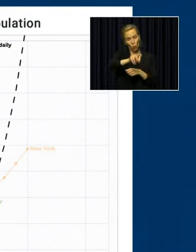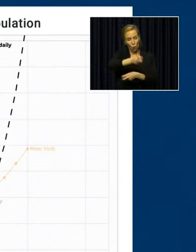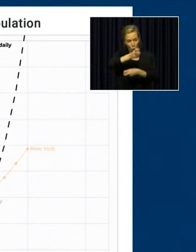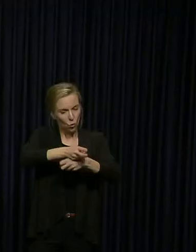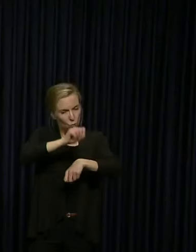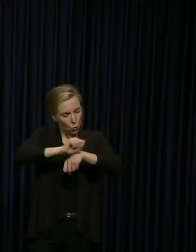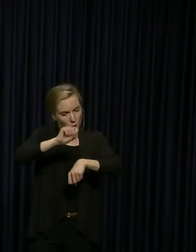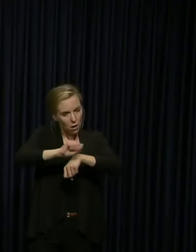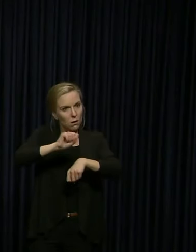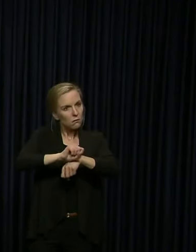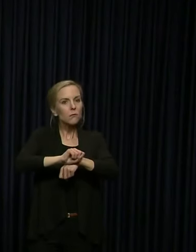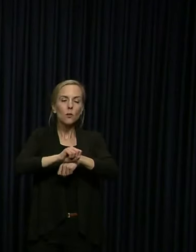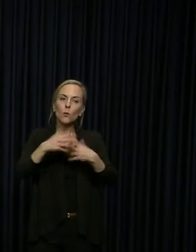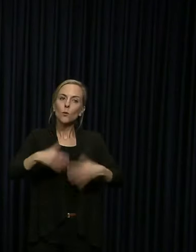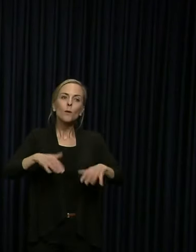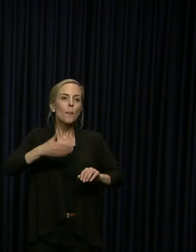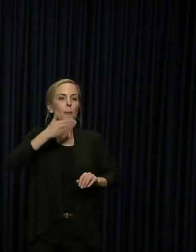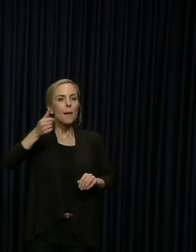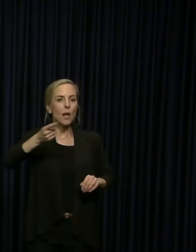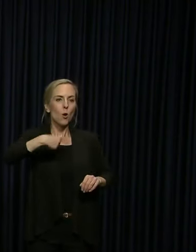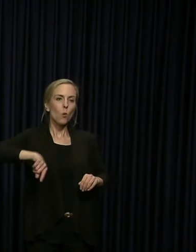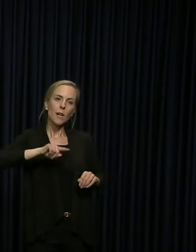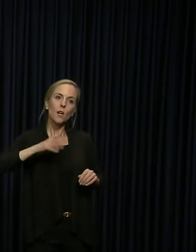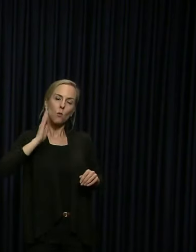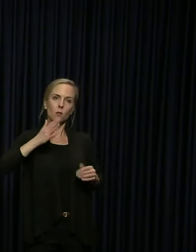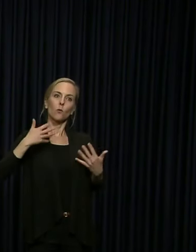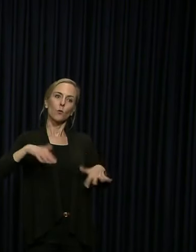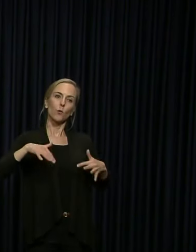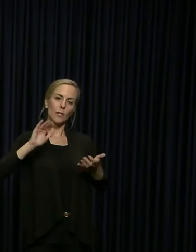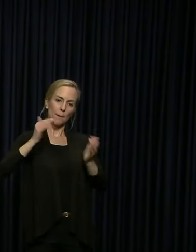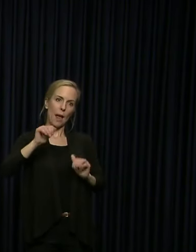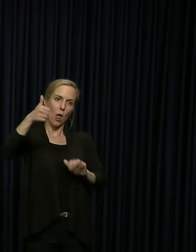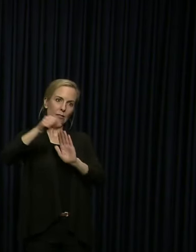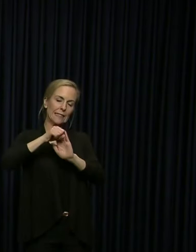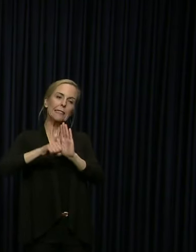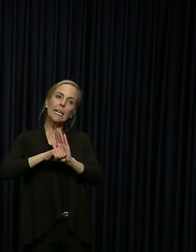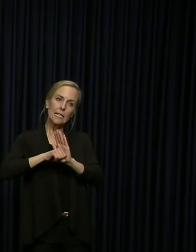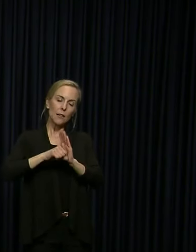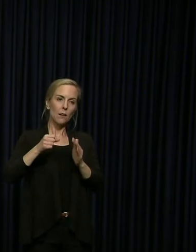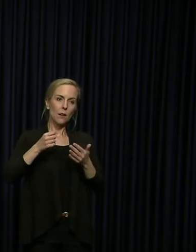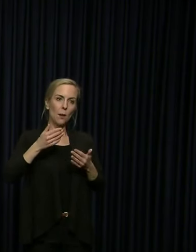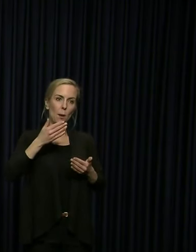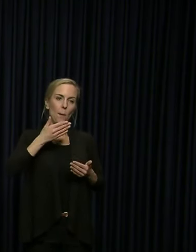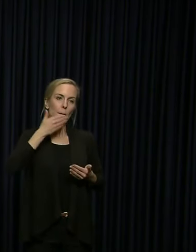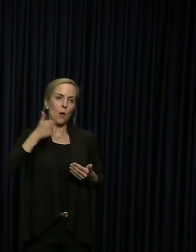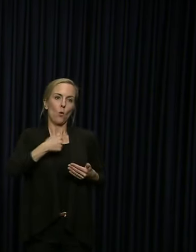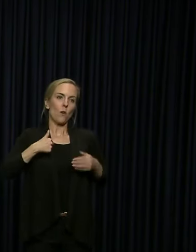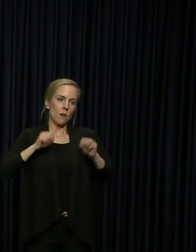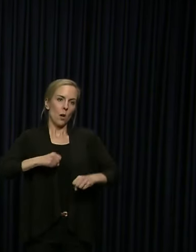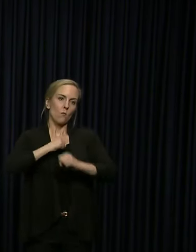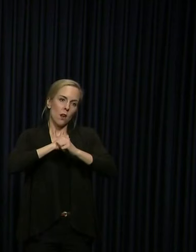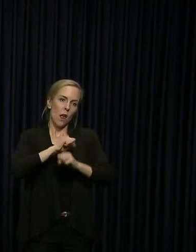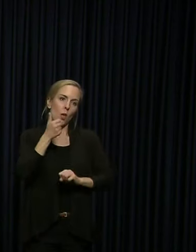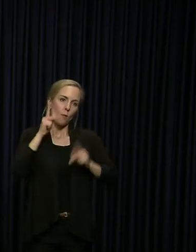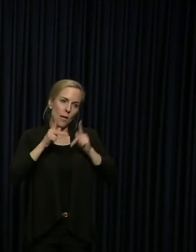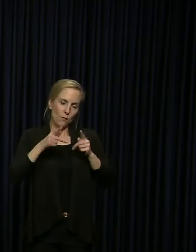DOES THE SAME NUMBER OF TESTS AND OUR STATES ARE NOT THE SAME, SO THAT FACTORS INTO THIS. FACTORING ALL THAT IN AND THE